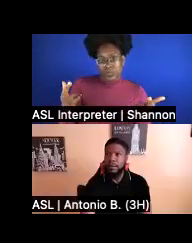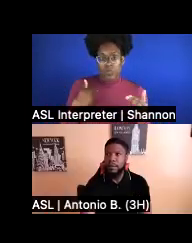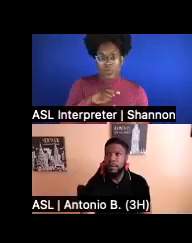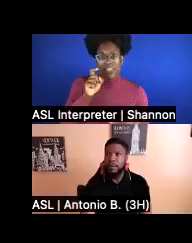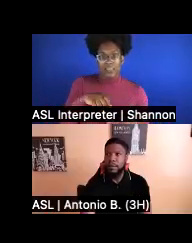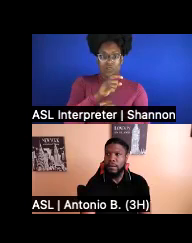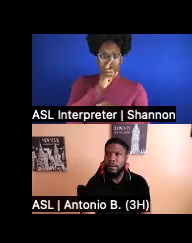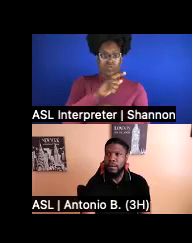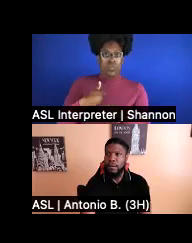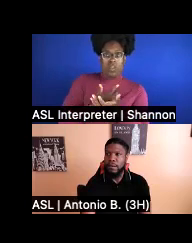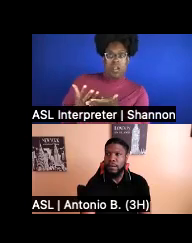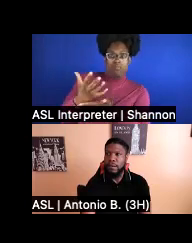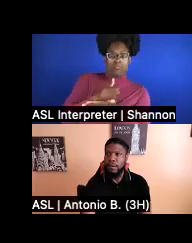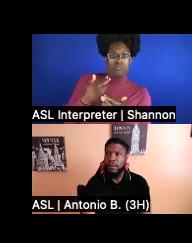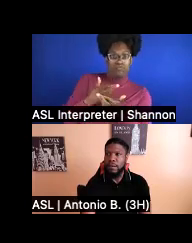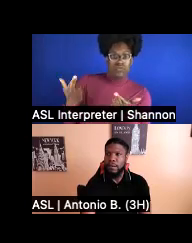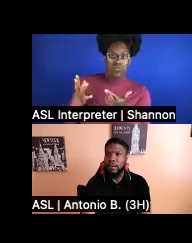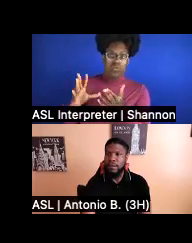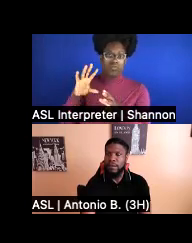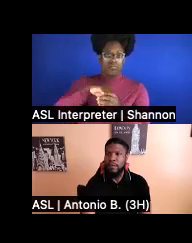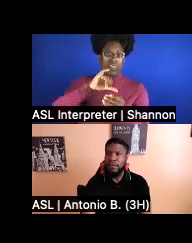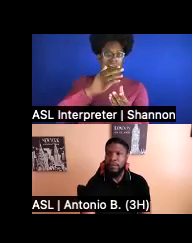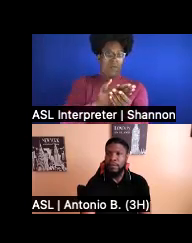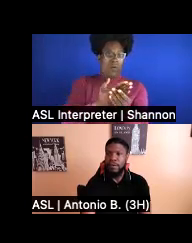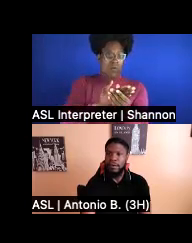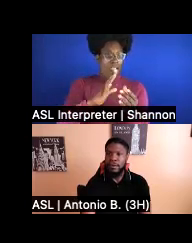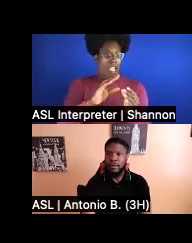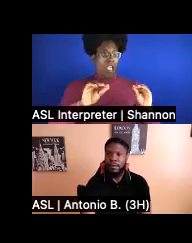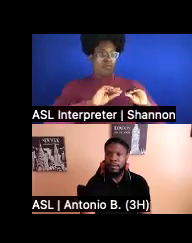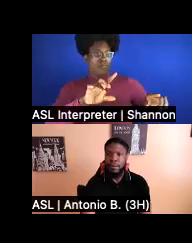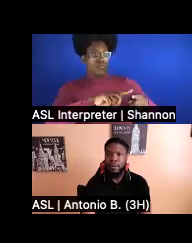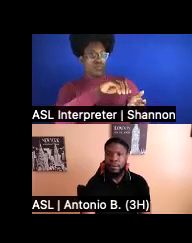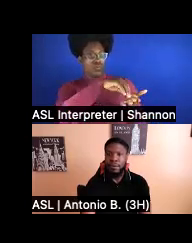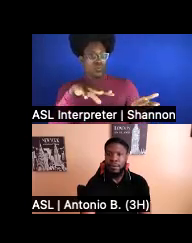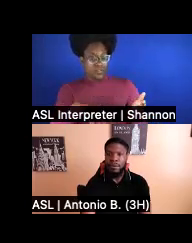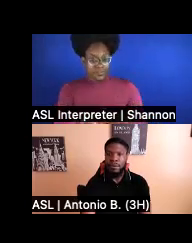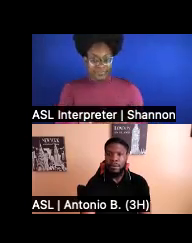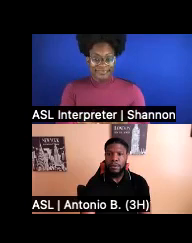[Mohsine, presenter] Very good observation. Thank you, Dr. Grady. Yeah, we encourage